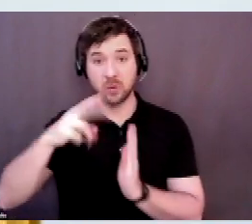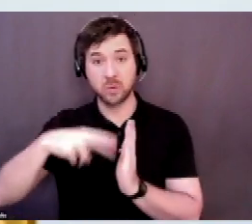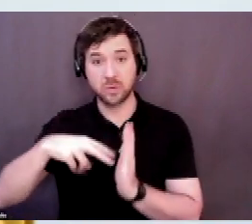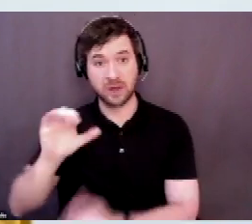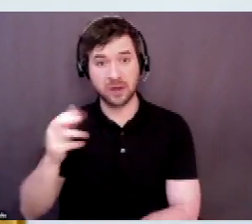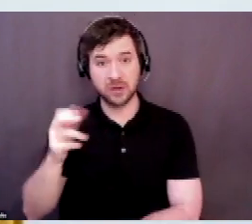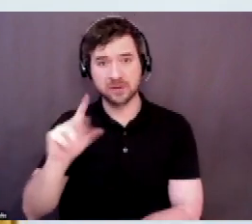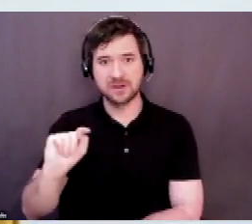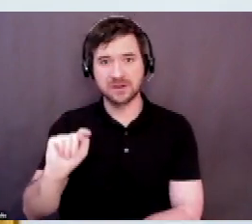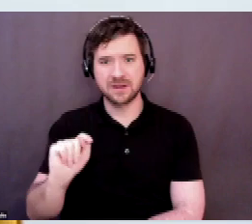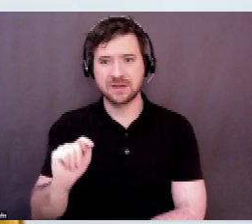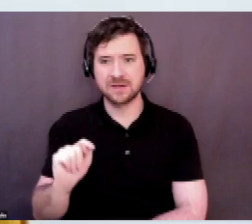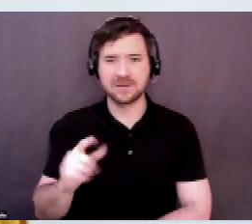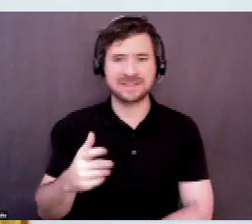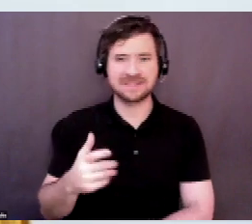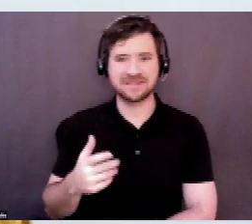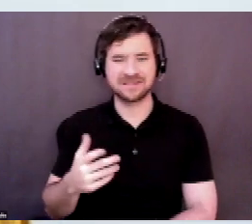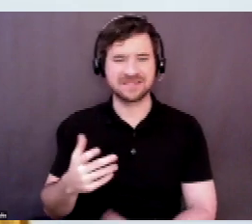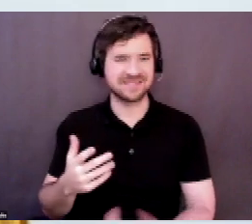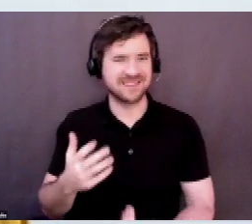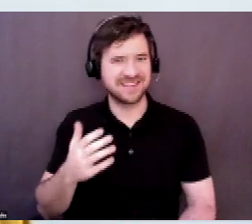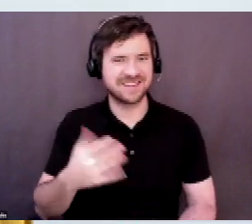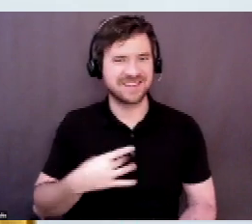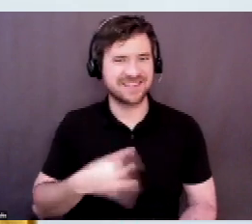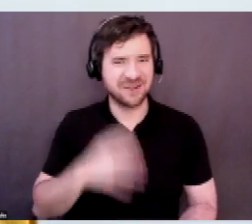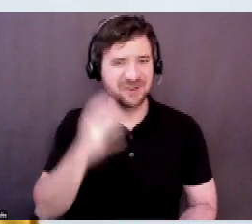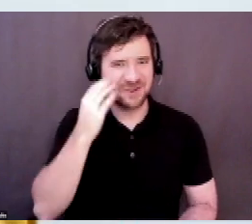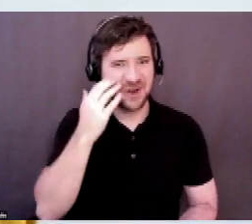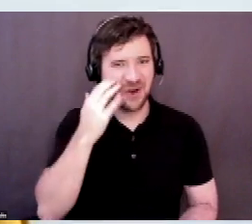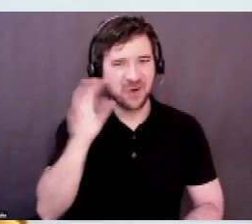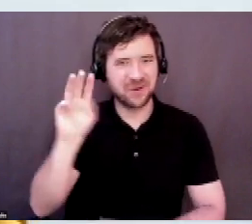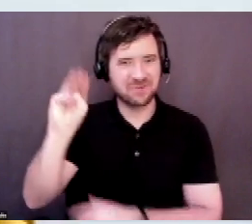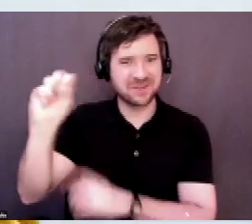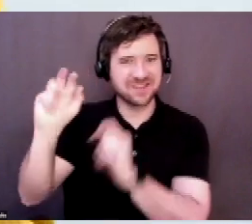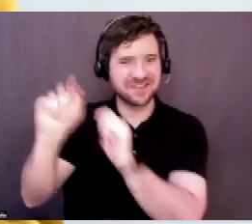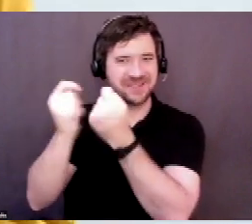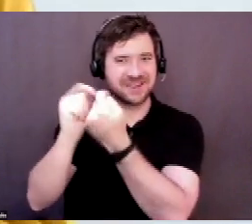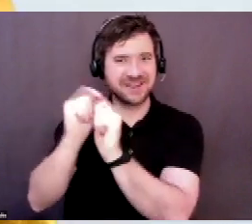I can't like the chat and zoom how like in teams, you can go like it and put a heart or